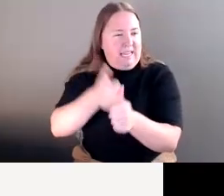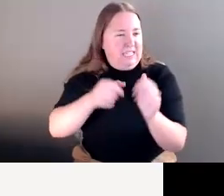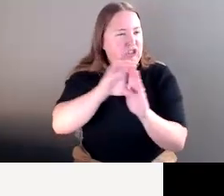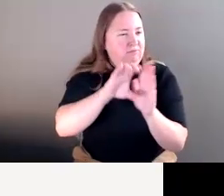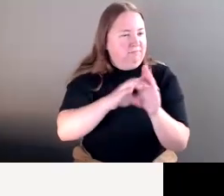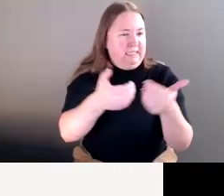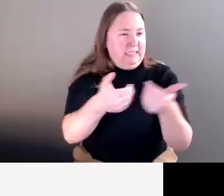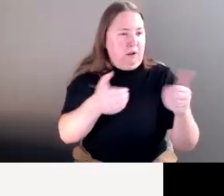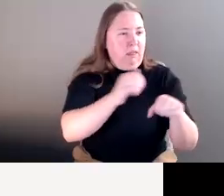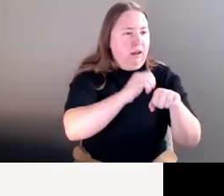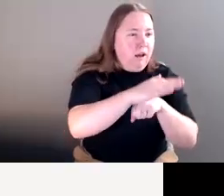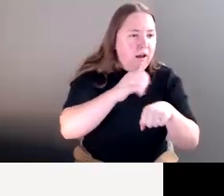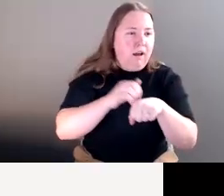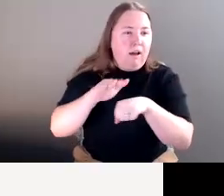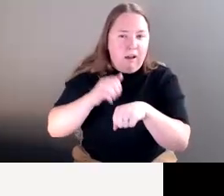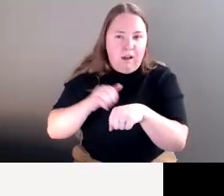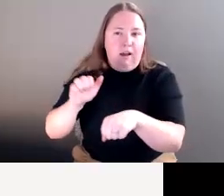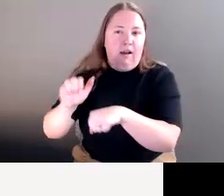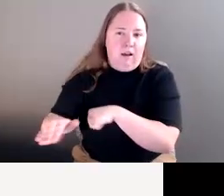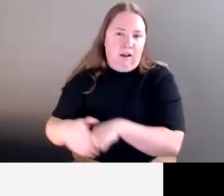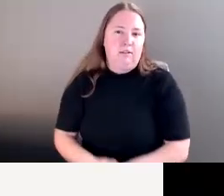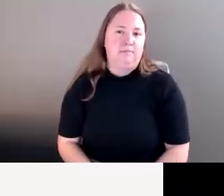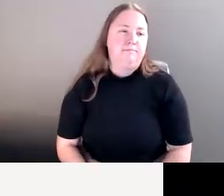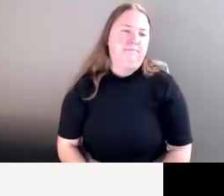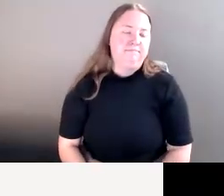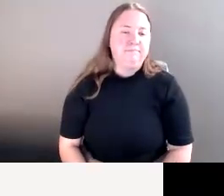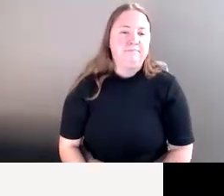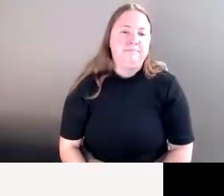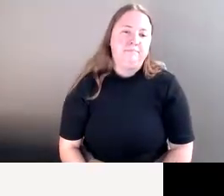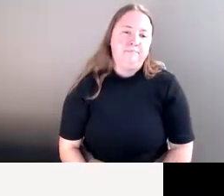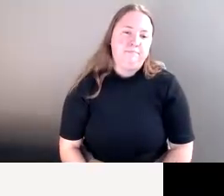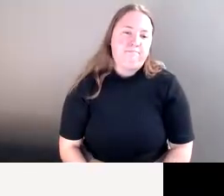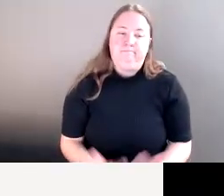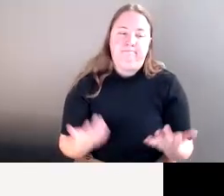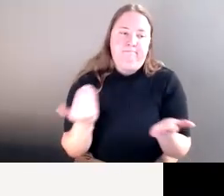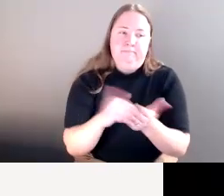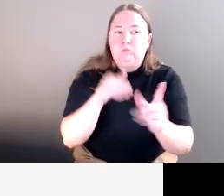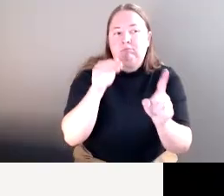to ensure that, so again, just a reminder, use the dropdown